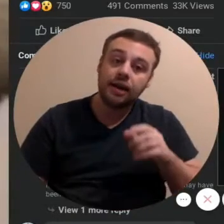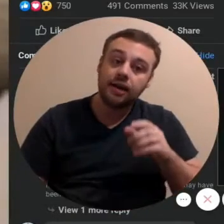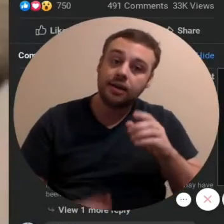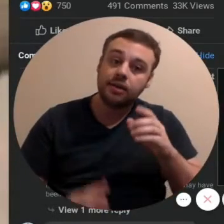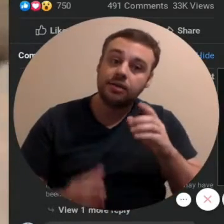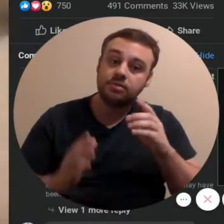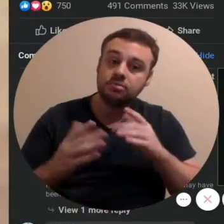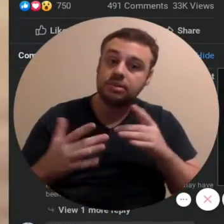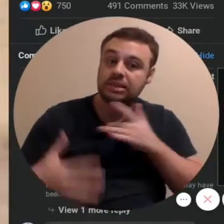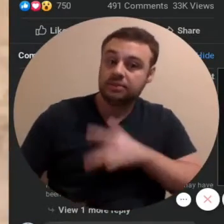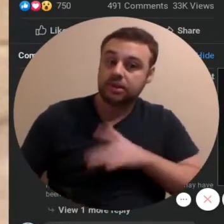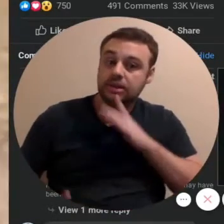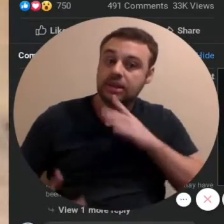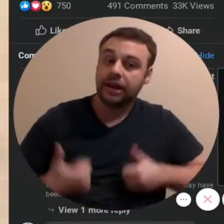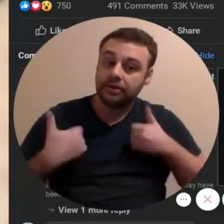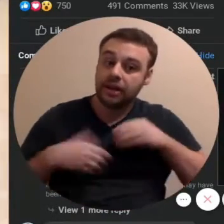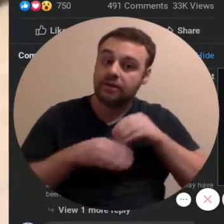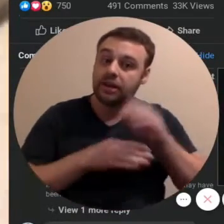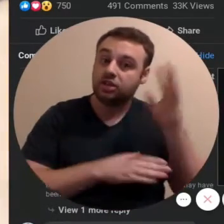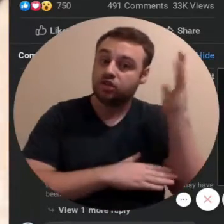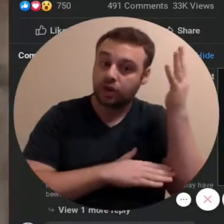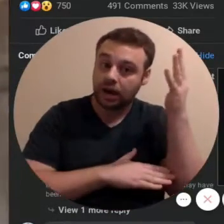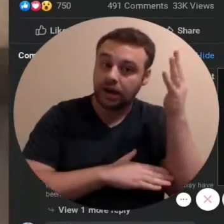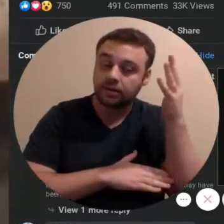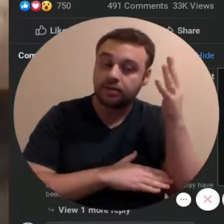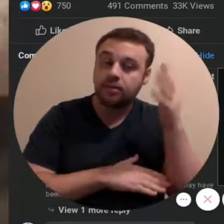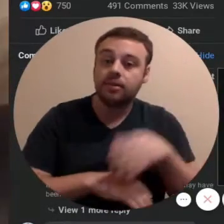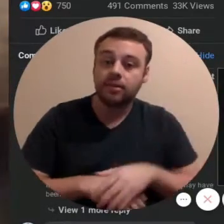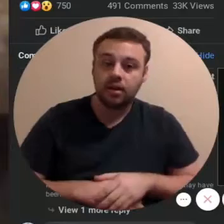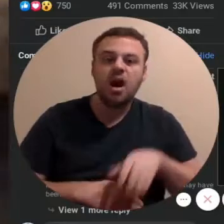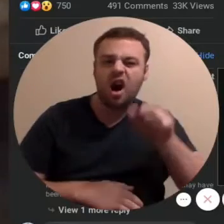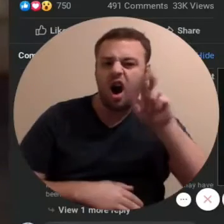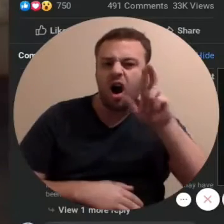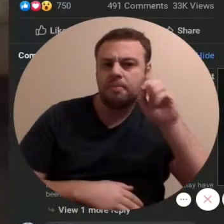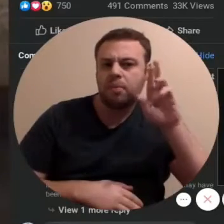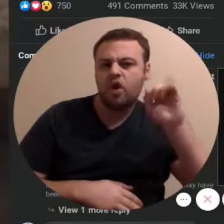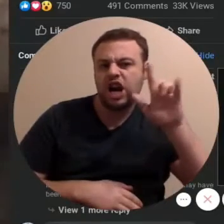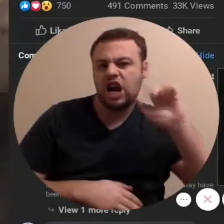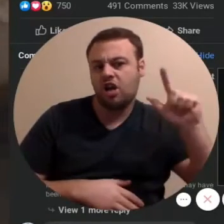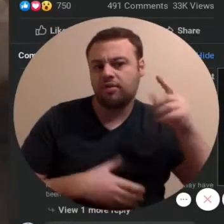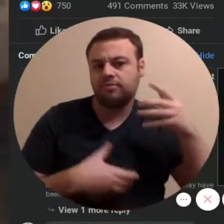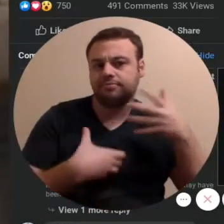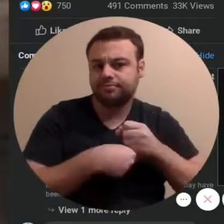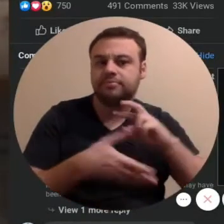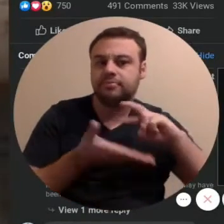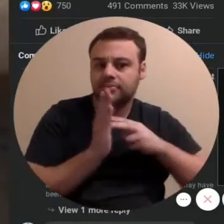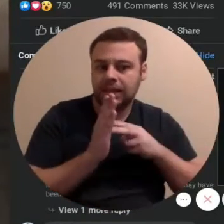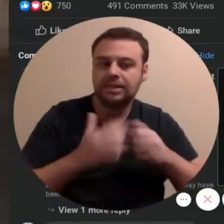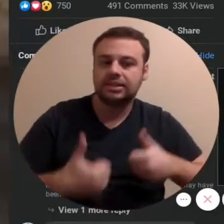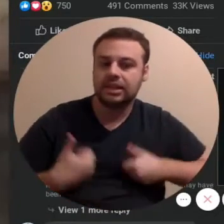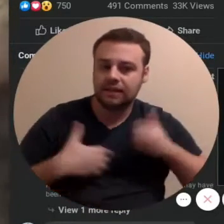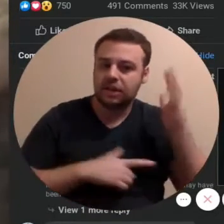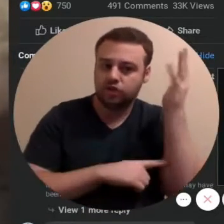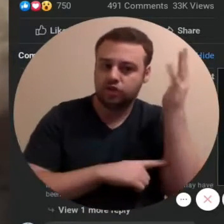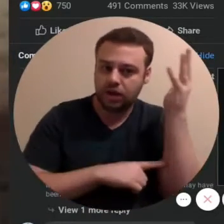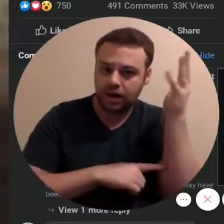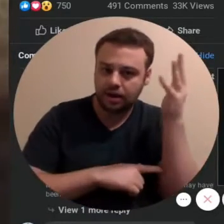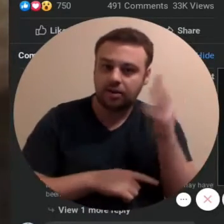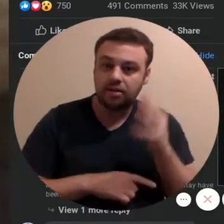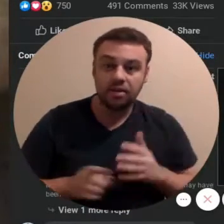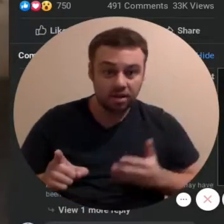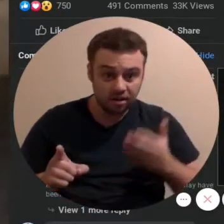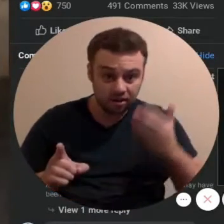And they don't poop very often. Does anybody know how often a sloth climbs down to poop?